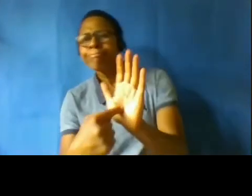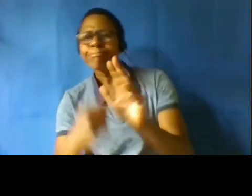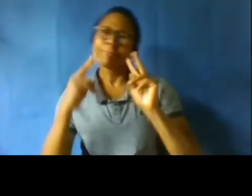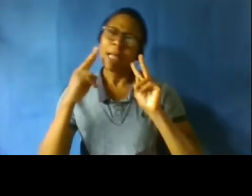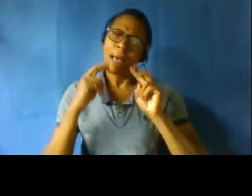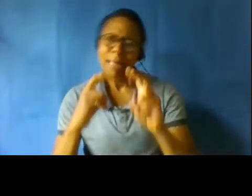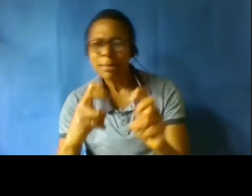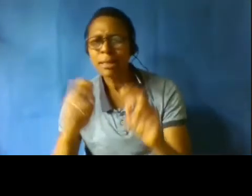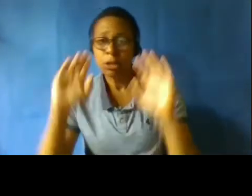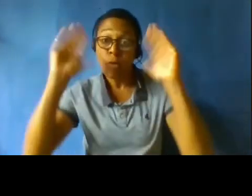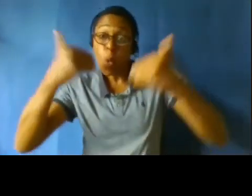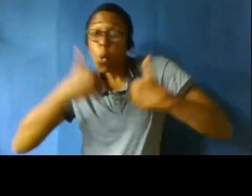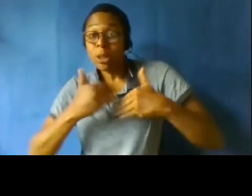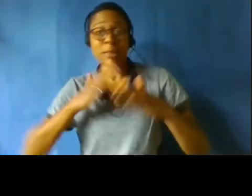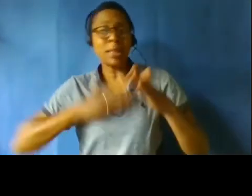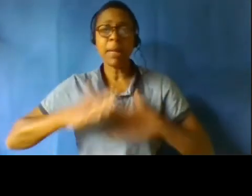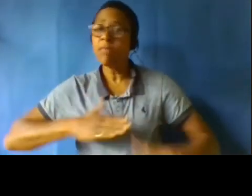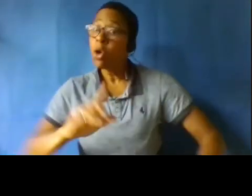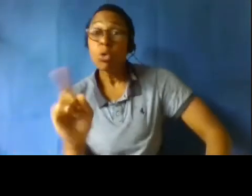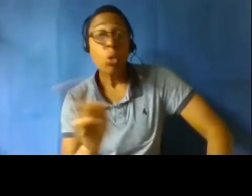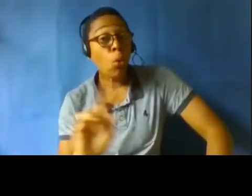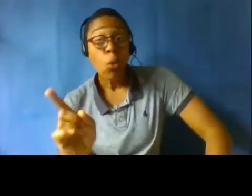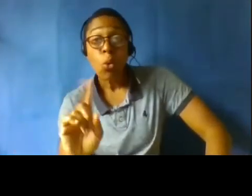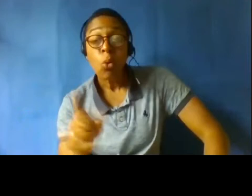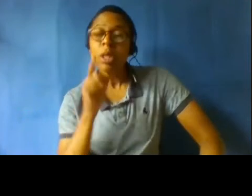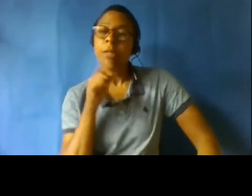isn't until midway through the bags begins to explain her stimming in the